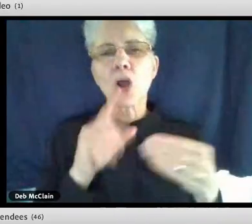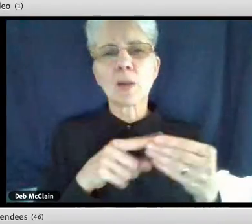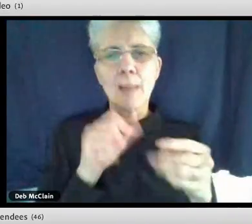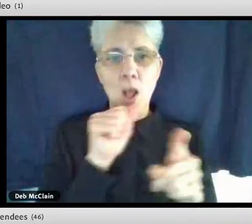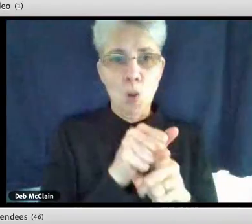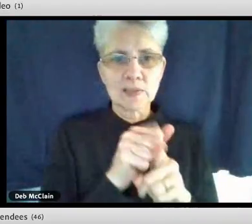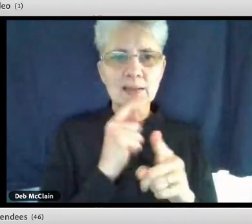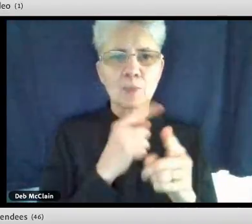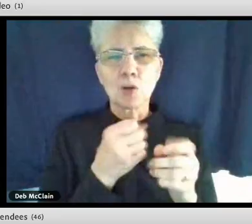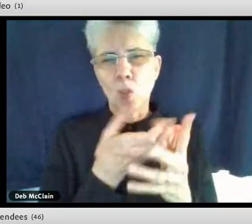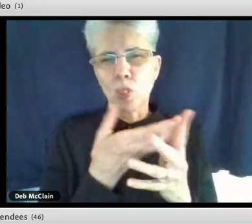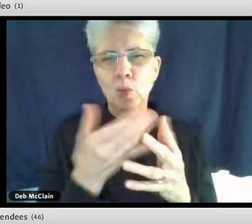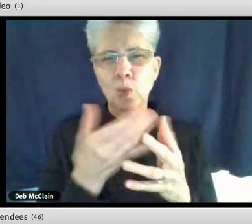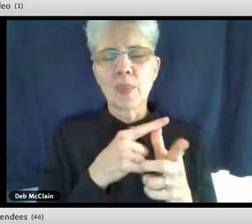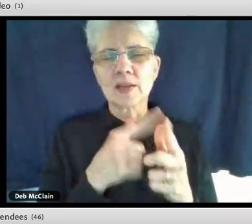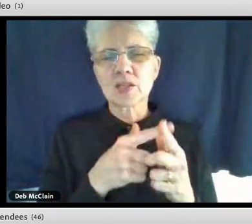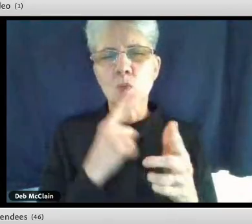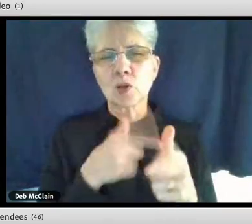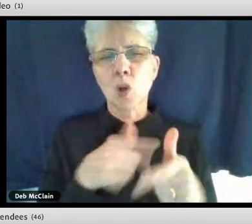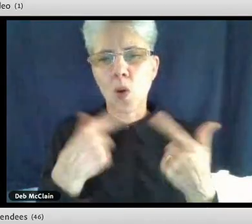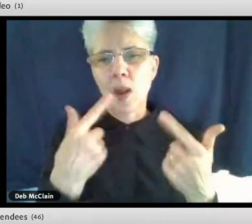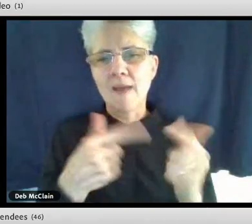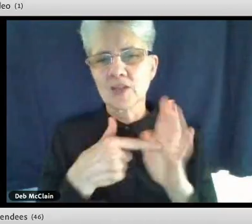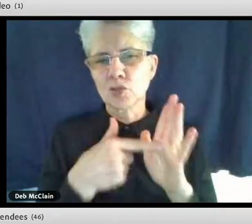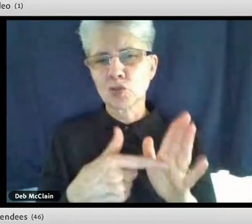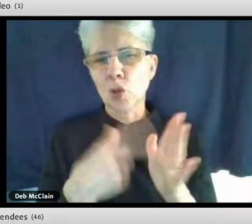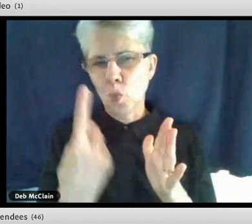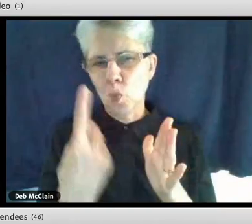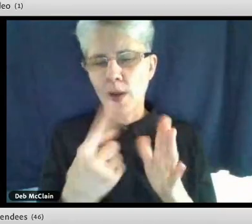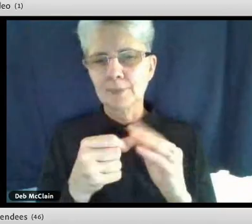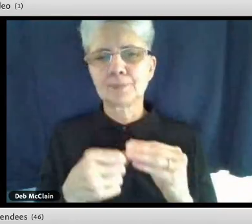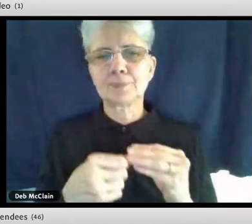and then I just want to go live and show you one of them. Snopes, and again, these are sites